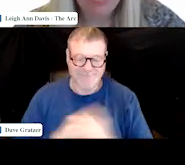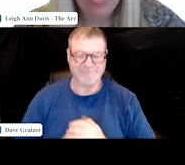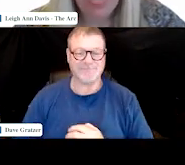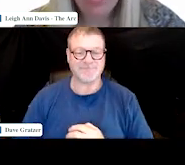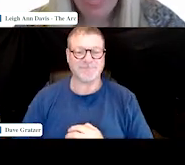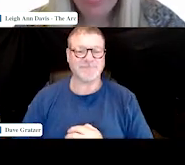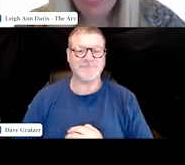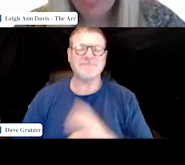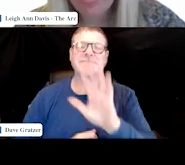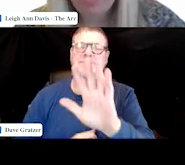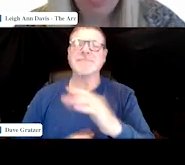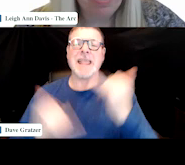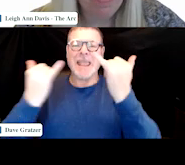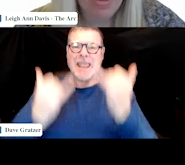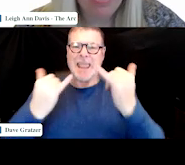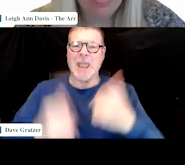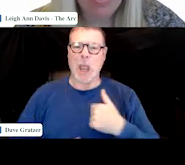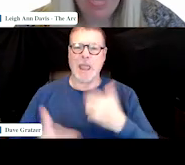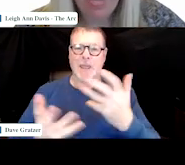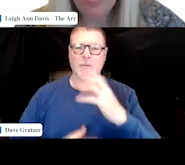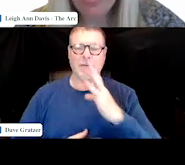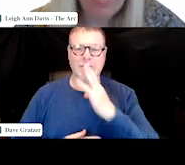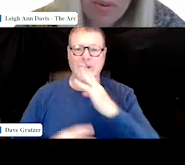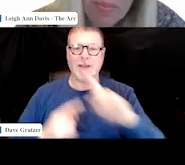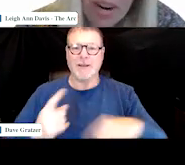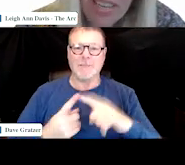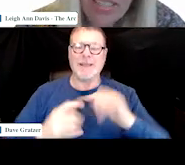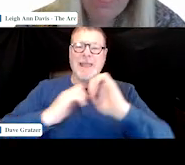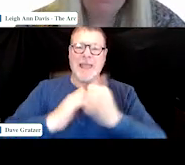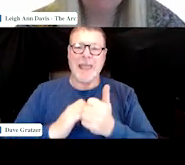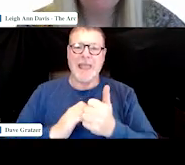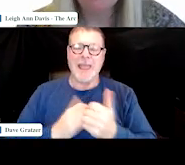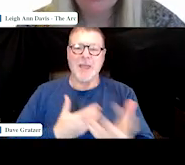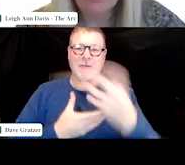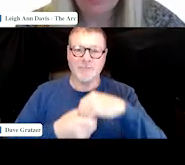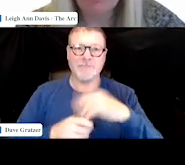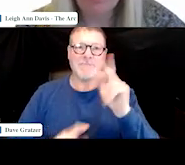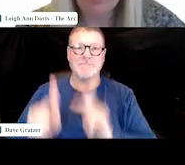And now, I'd like to talk a little bit about how we can incorporate people with intellectual